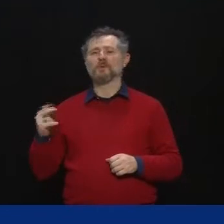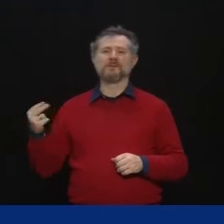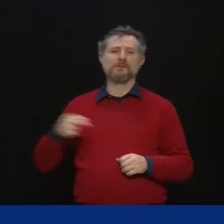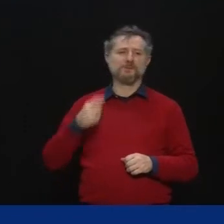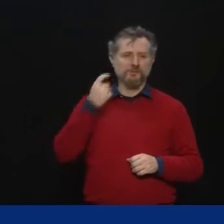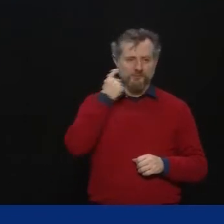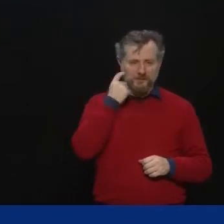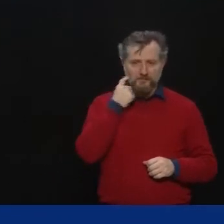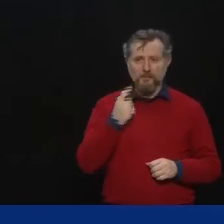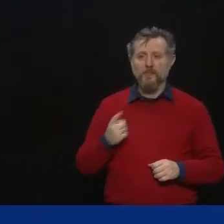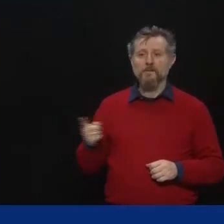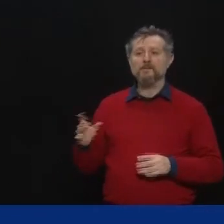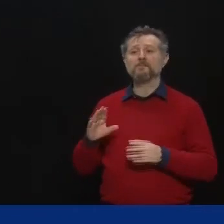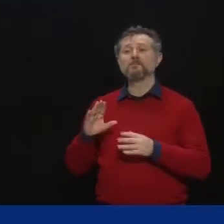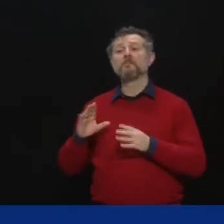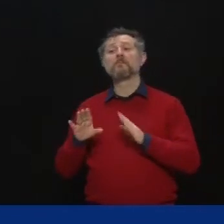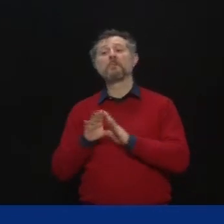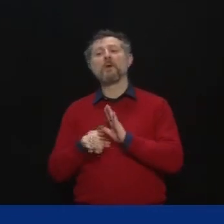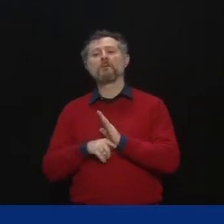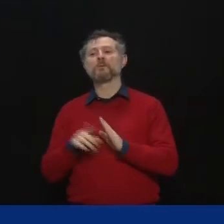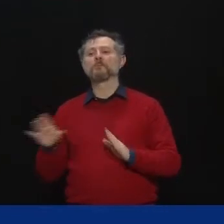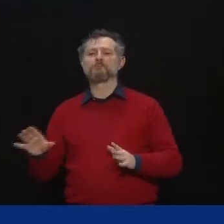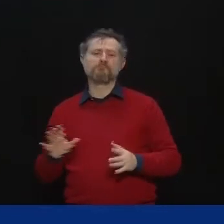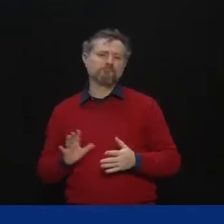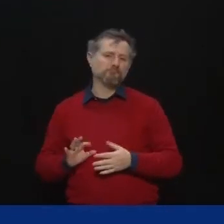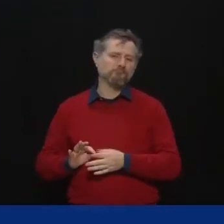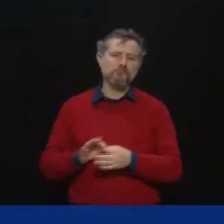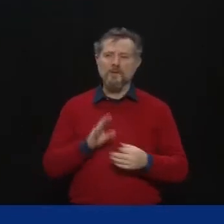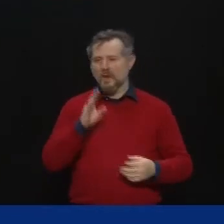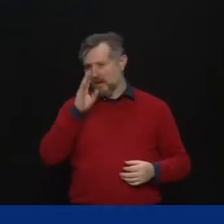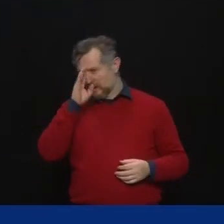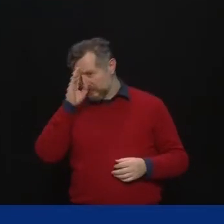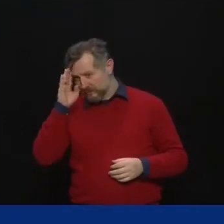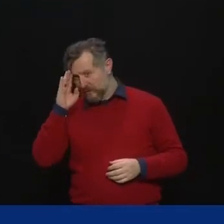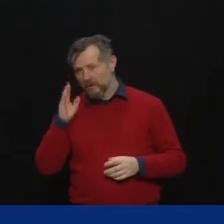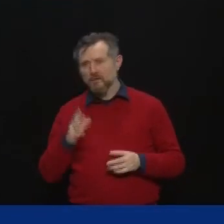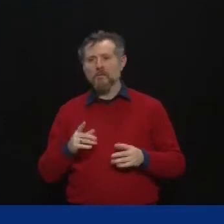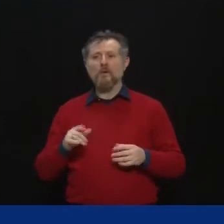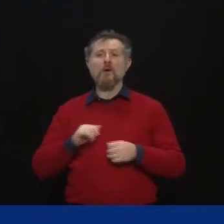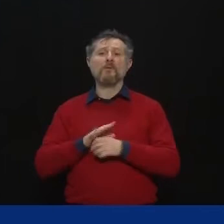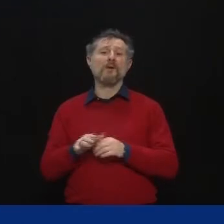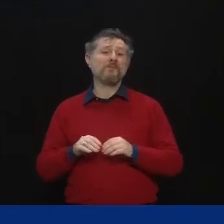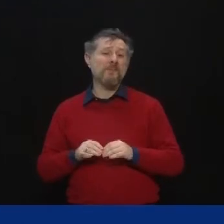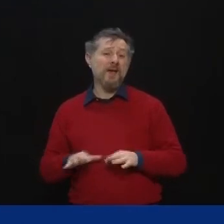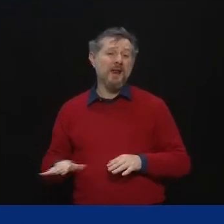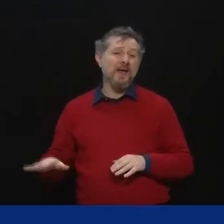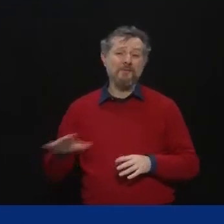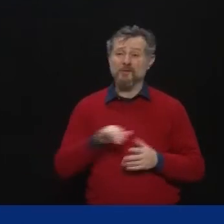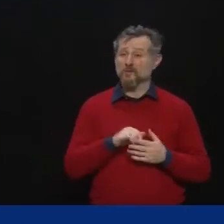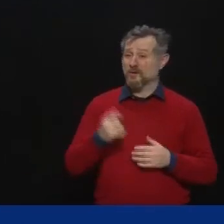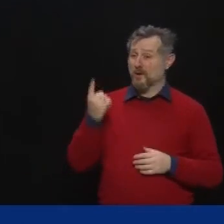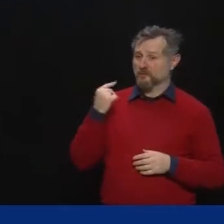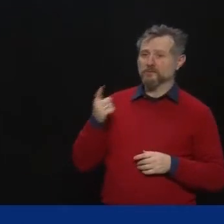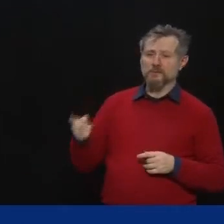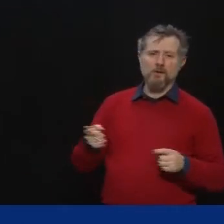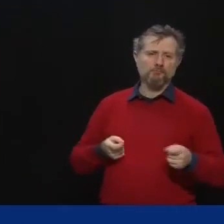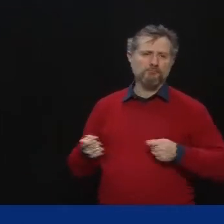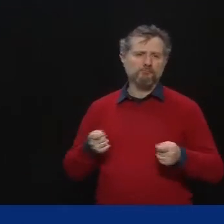I KNOW YOU KNOW KATHRYN GARCIA BUT THOSE OF YOU WHO WILL GET TO KNOW JACKIE BRAY WHO CAME TO US FAIRLY RECENTLY.